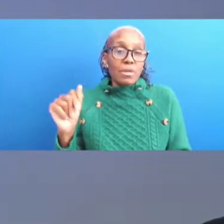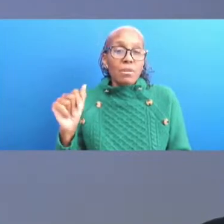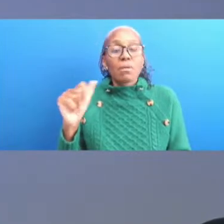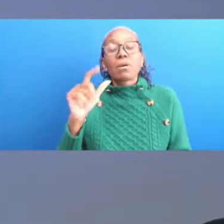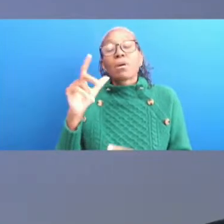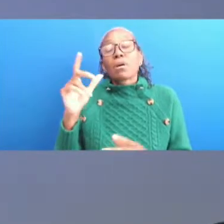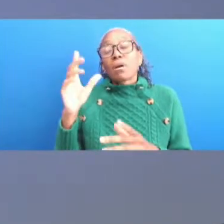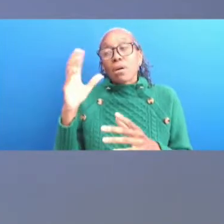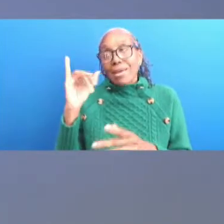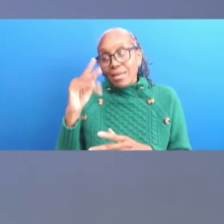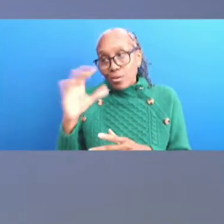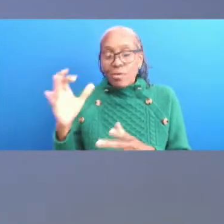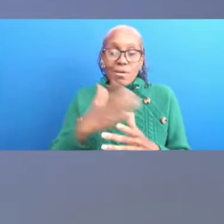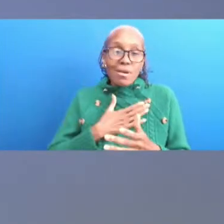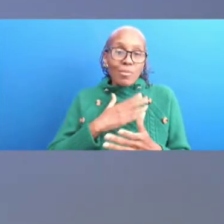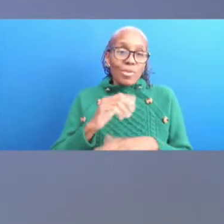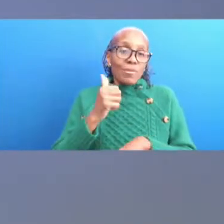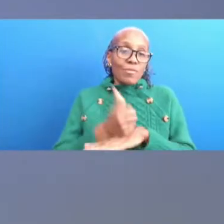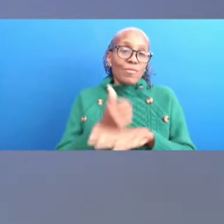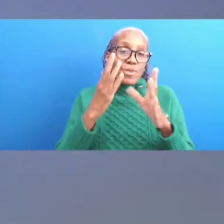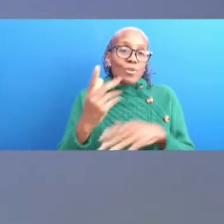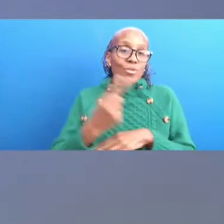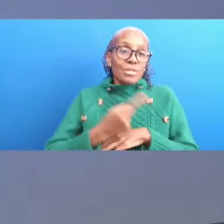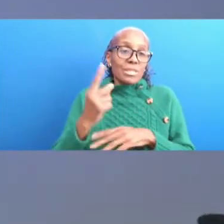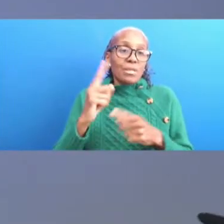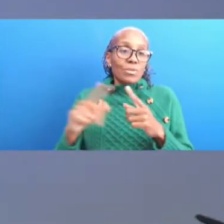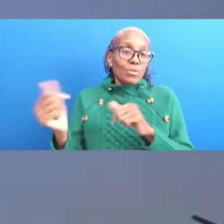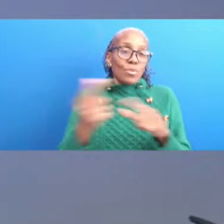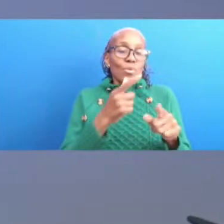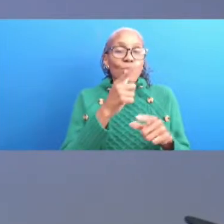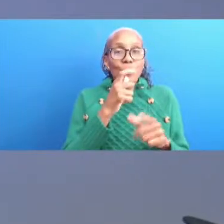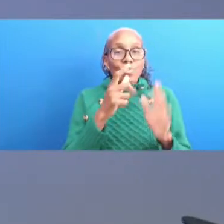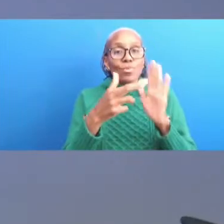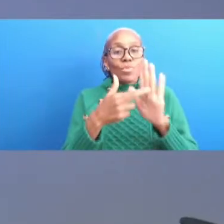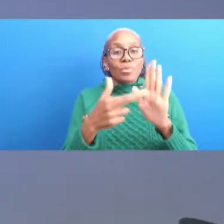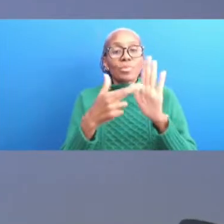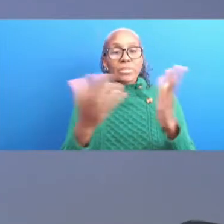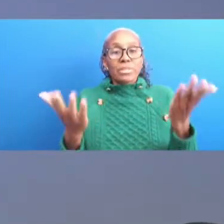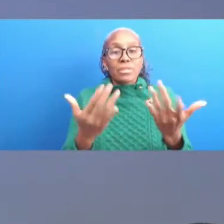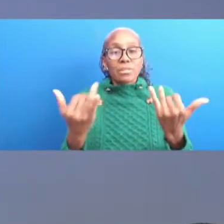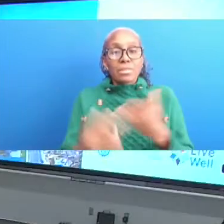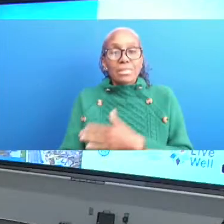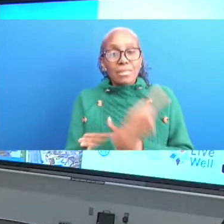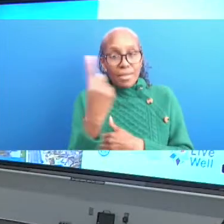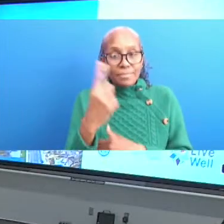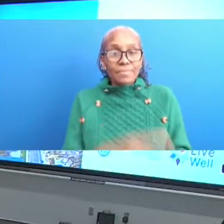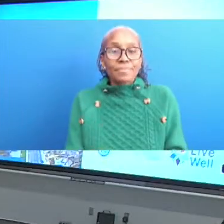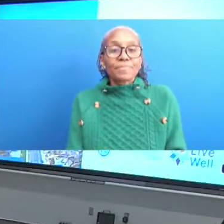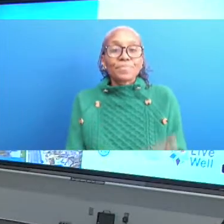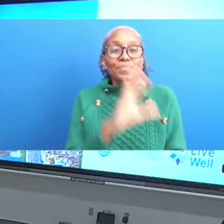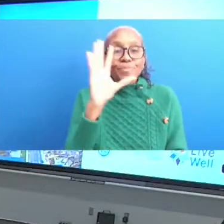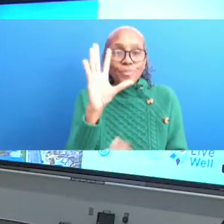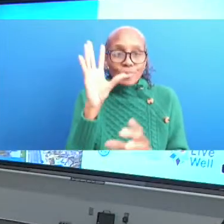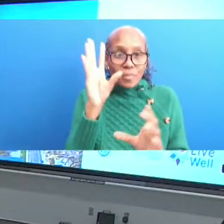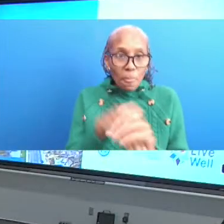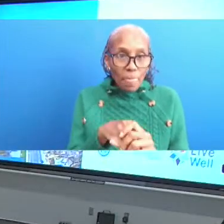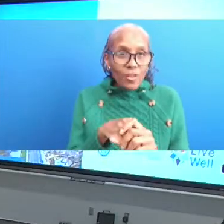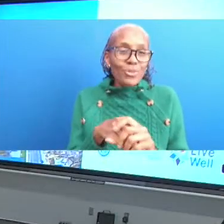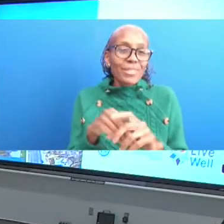SORORITY INC AND I DO WANT TO